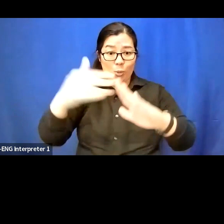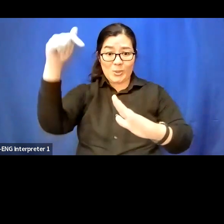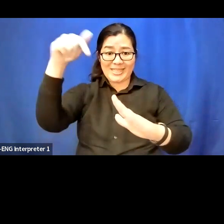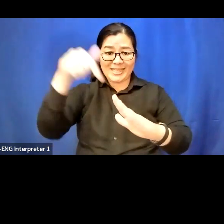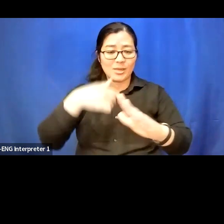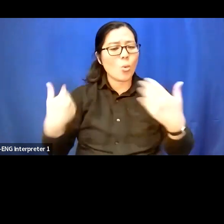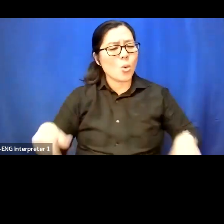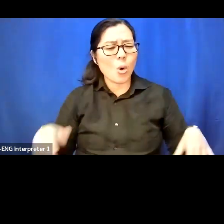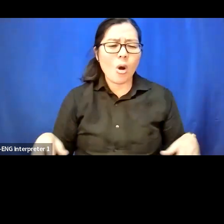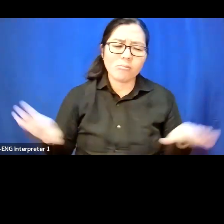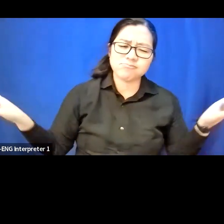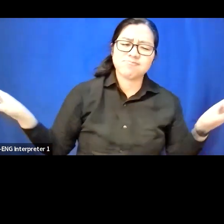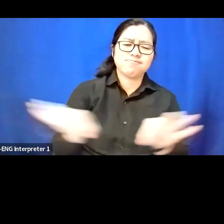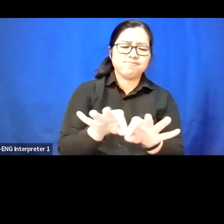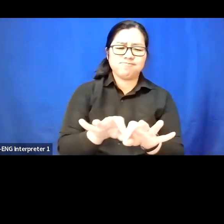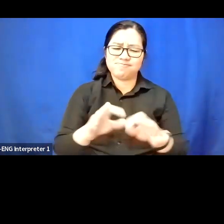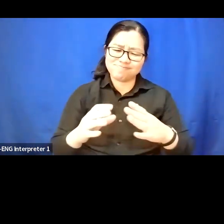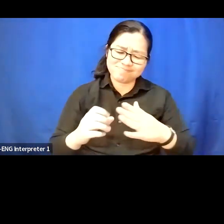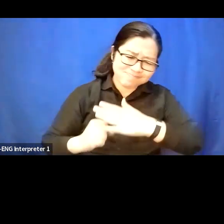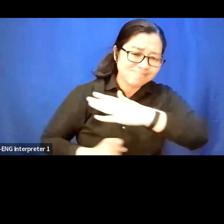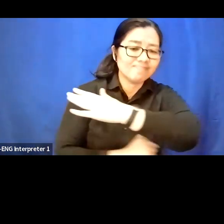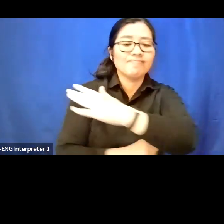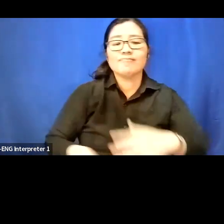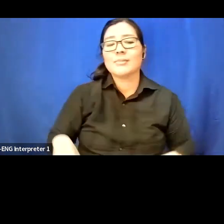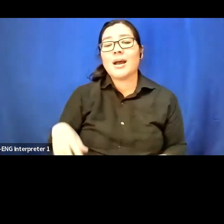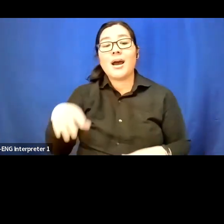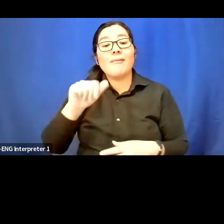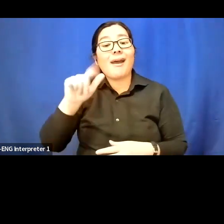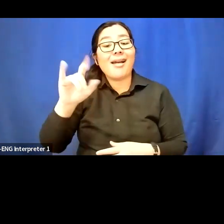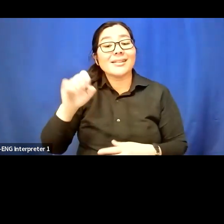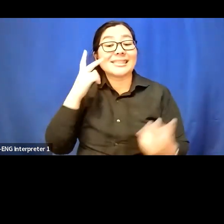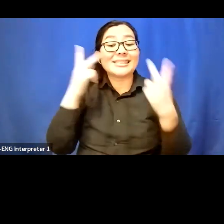of Alice Wong's disability visibility platform that so many